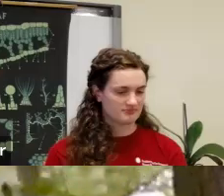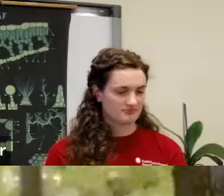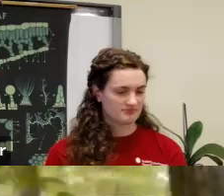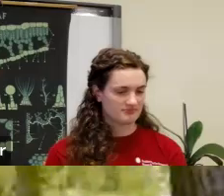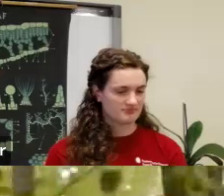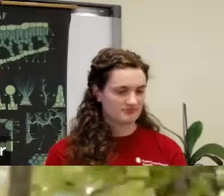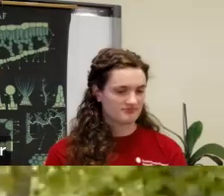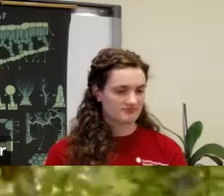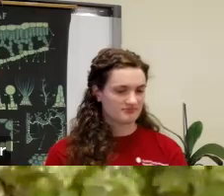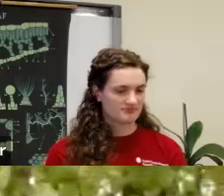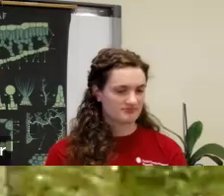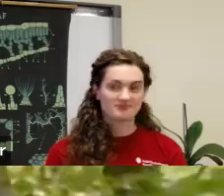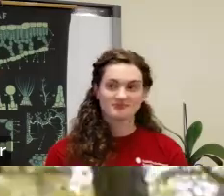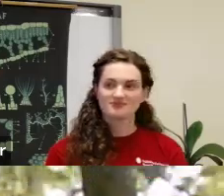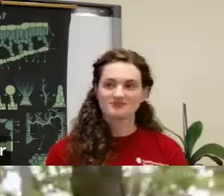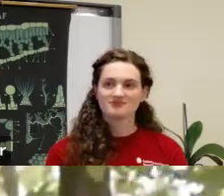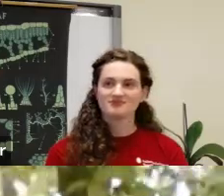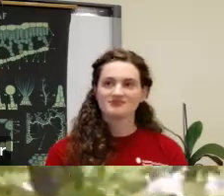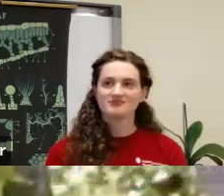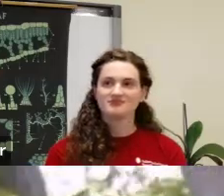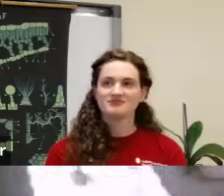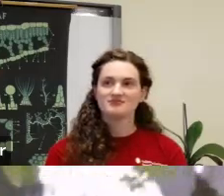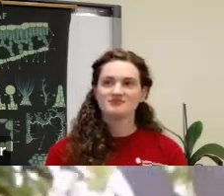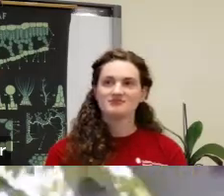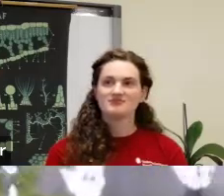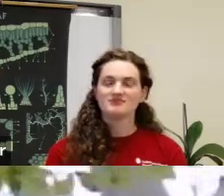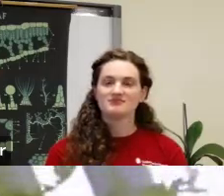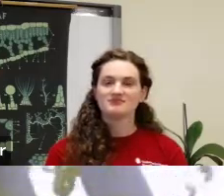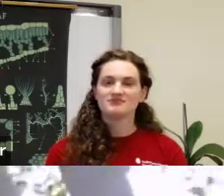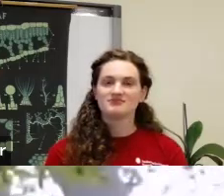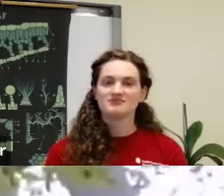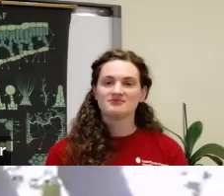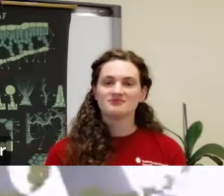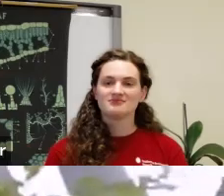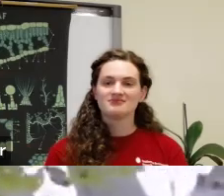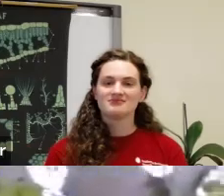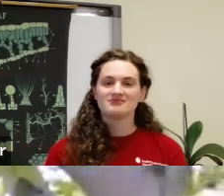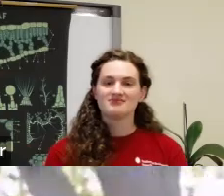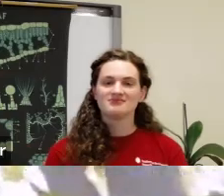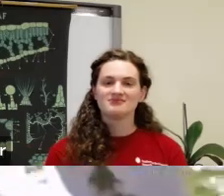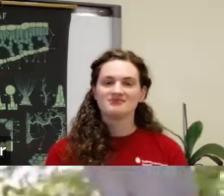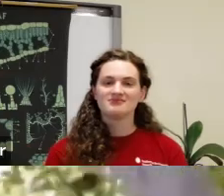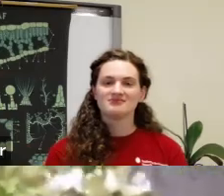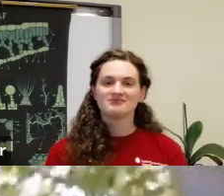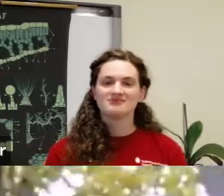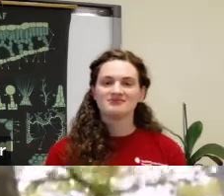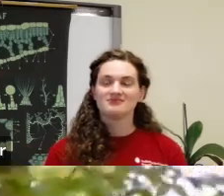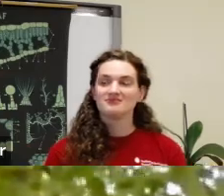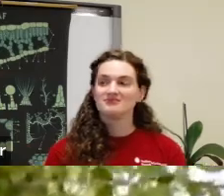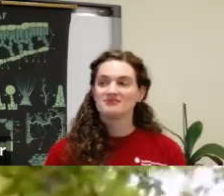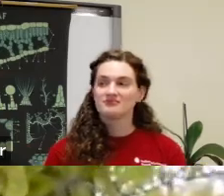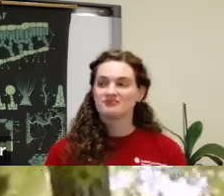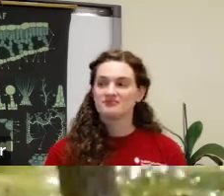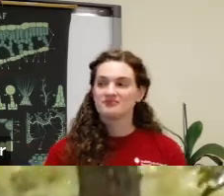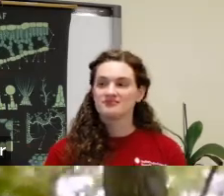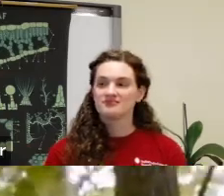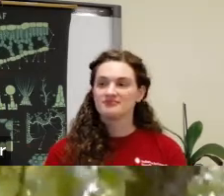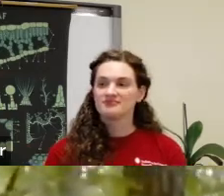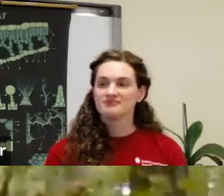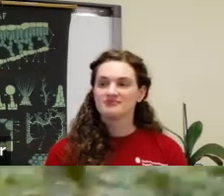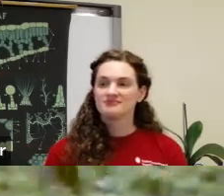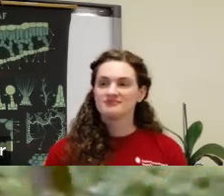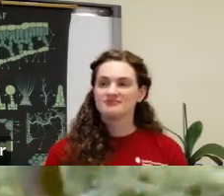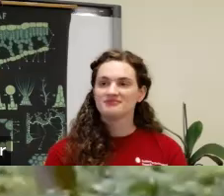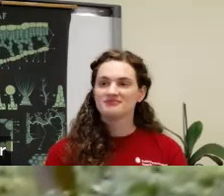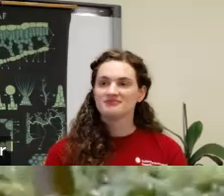So today we're out here in the forest at SERC to collect some leaves from trees to see how much insects are eating those leaves and so we're looking at three different species of trees. Tulip poplar.